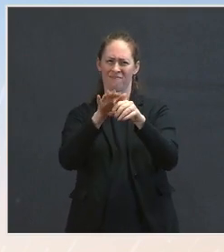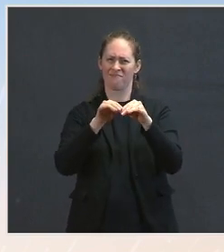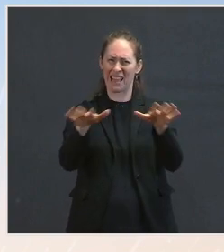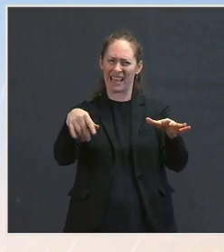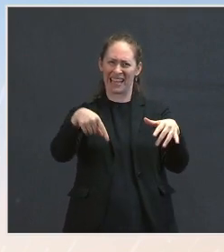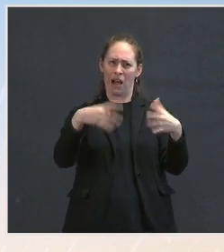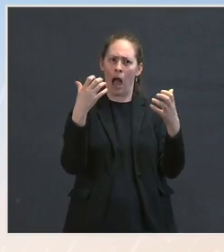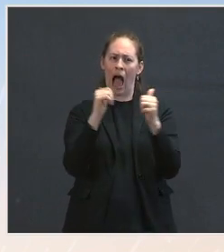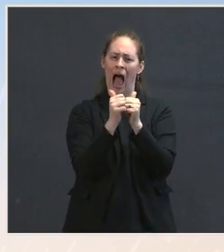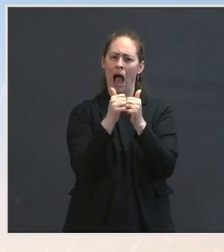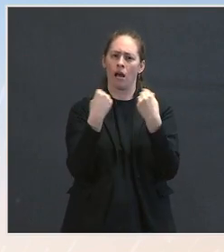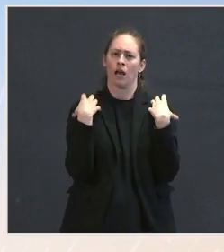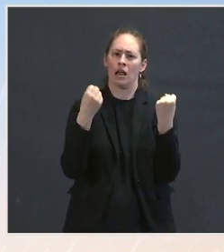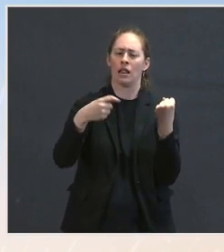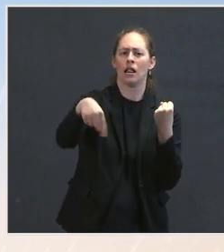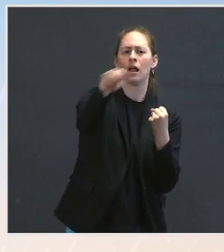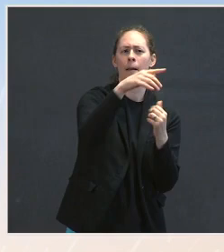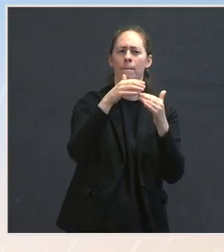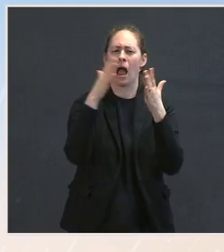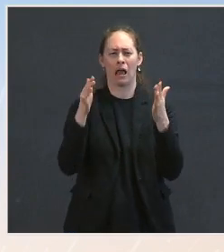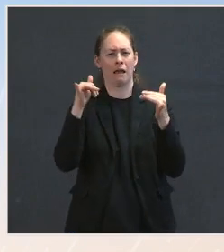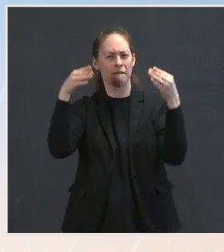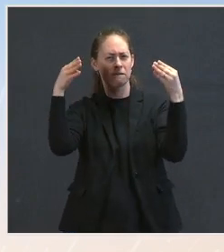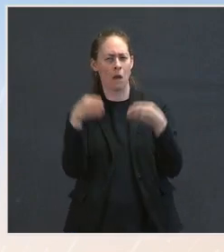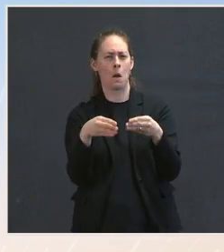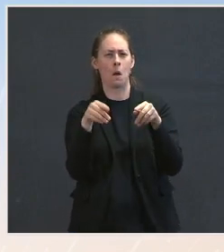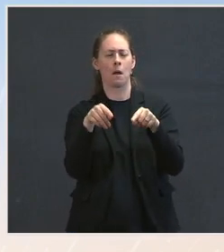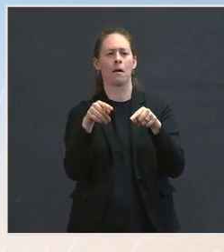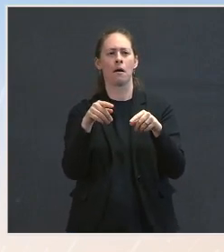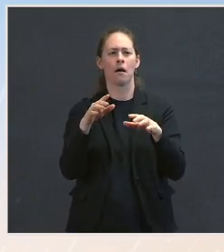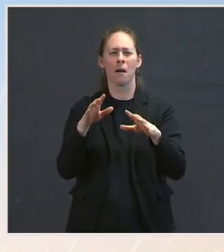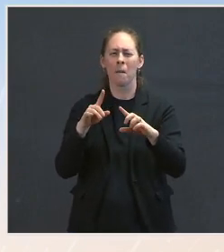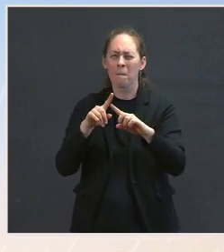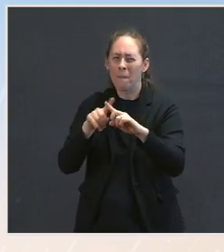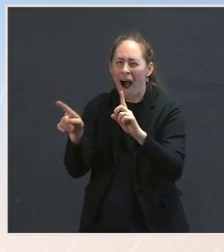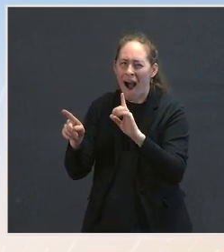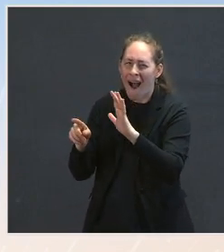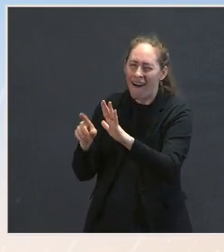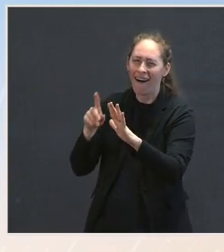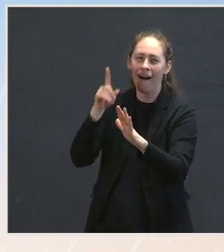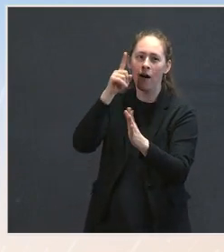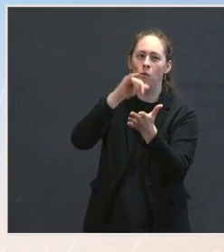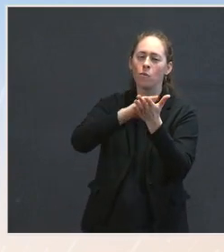The Press: There are some Democrats in New York who want a -- who want congressional hearings about these deaths in nursing homes.